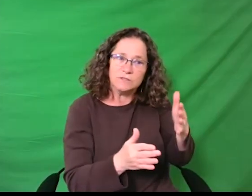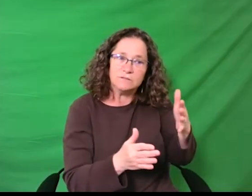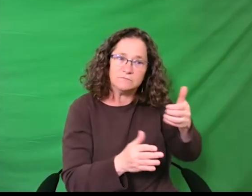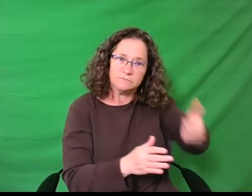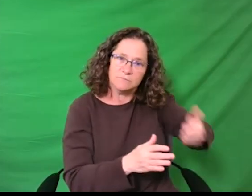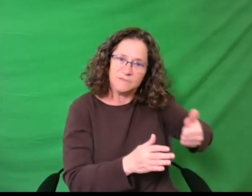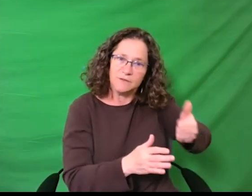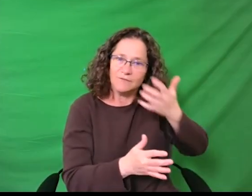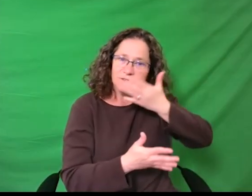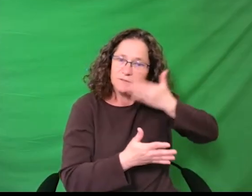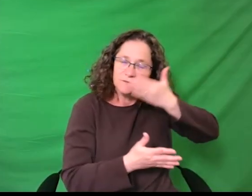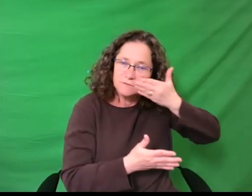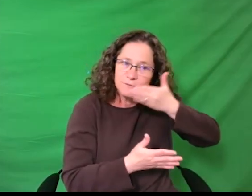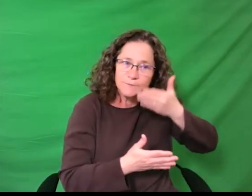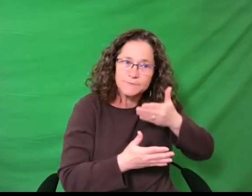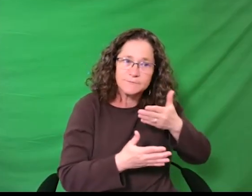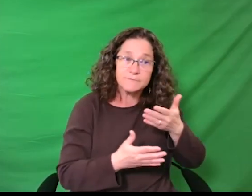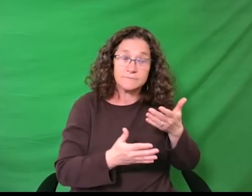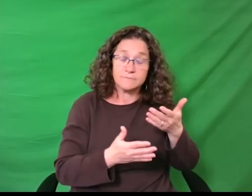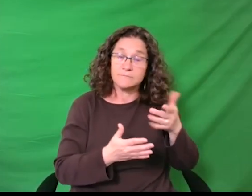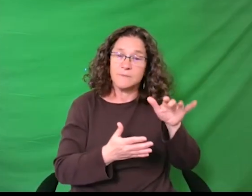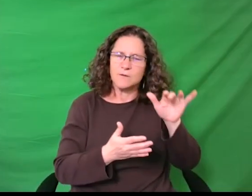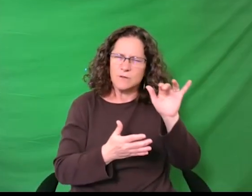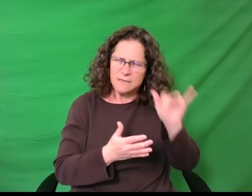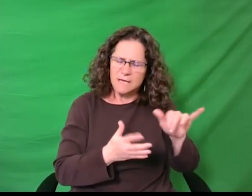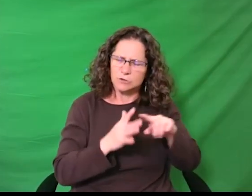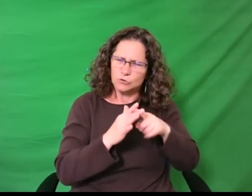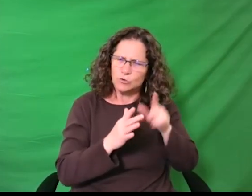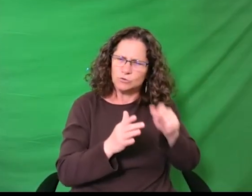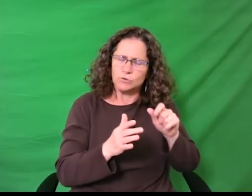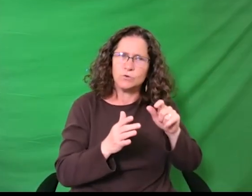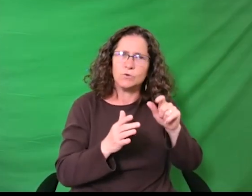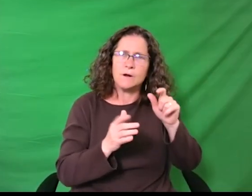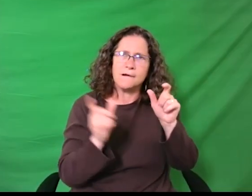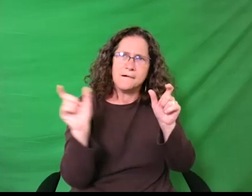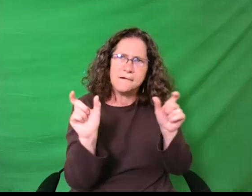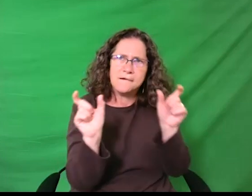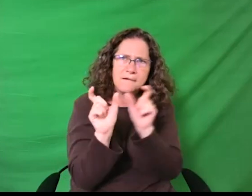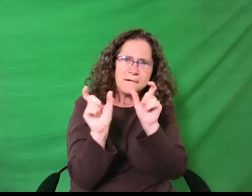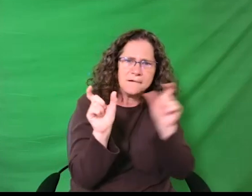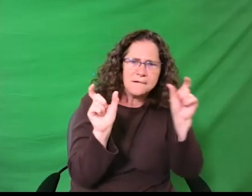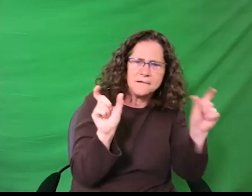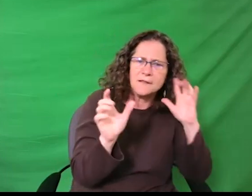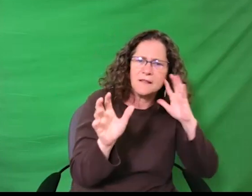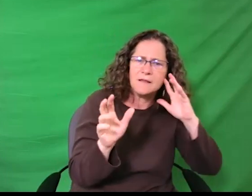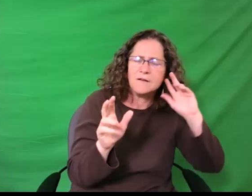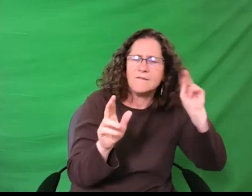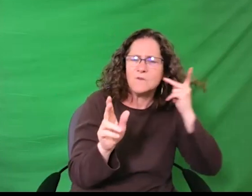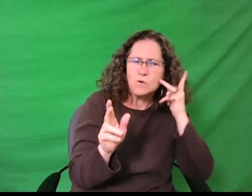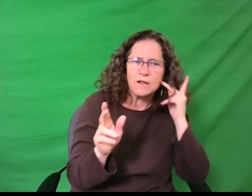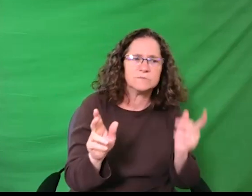And this helps them to be able to sequence phonemes, to blend phonemes, to delete phonemes,